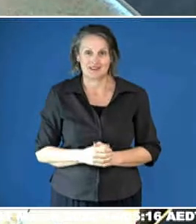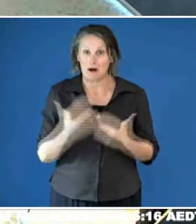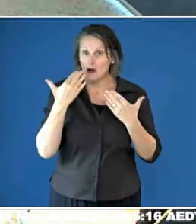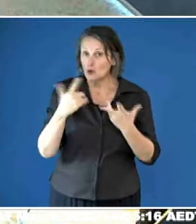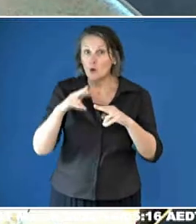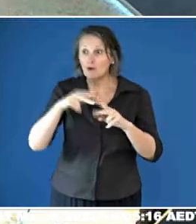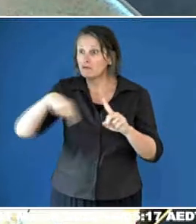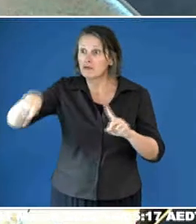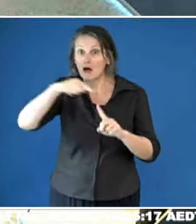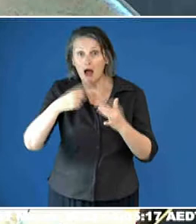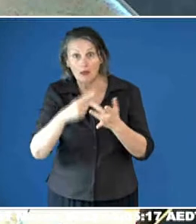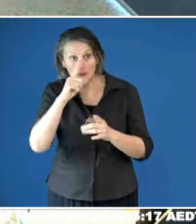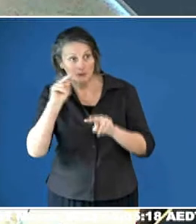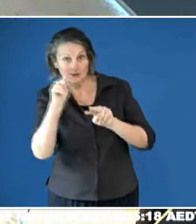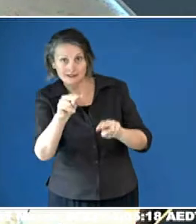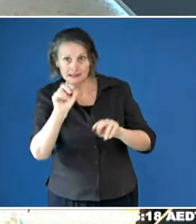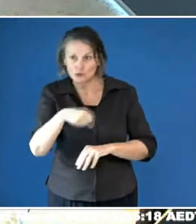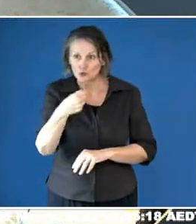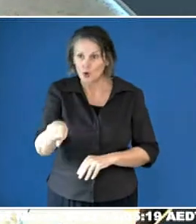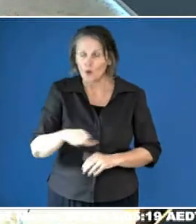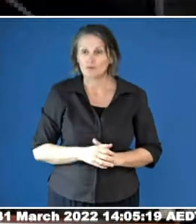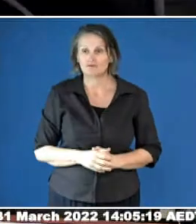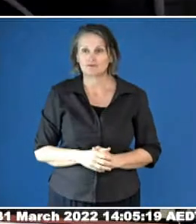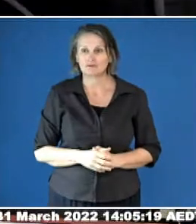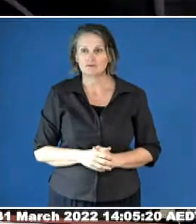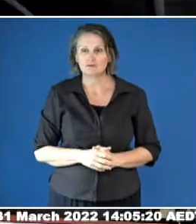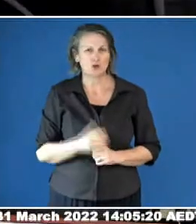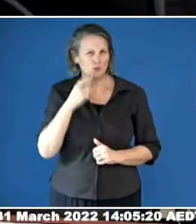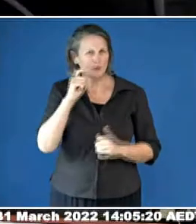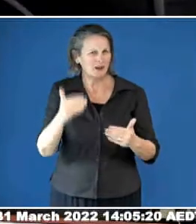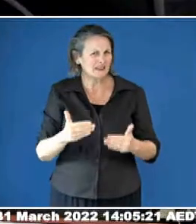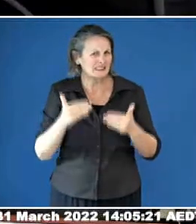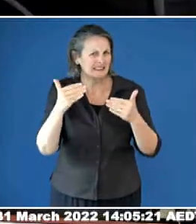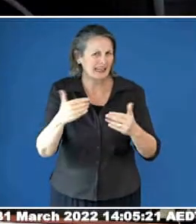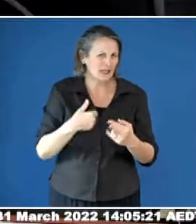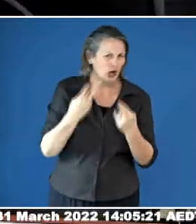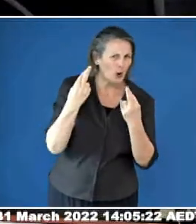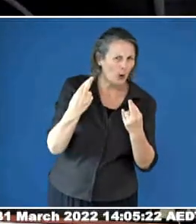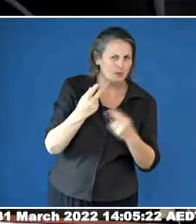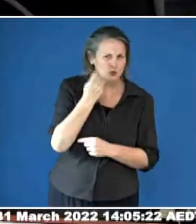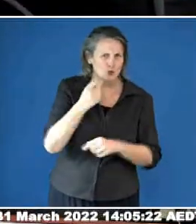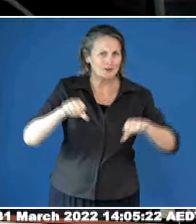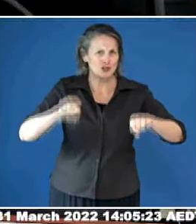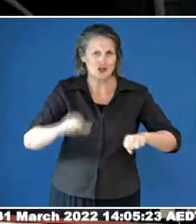I think we might just press on and I hope, Chair, that you will be able to